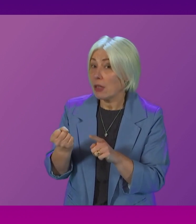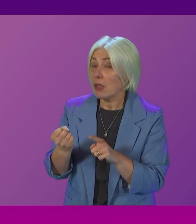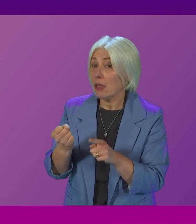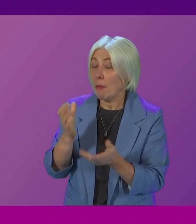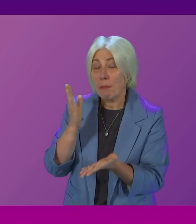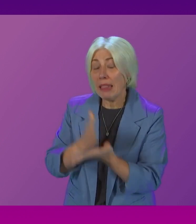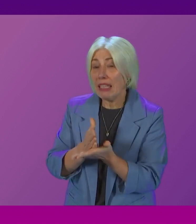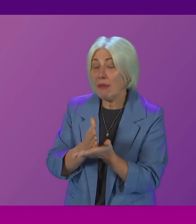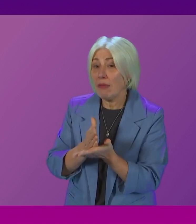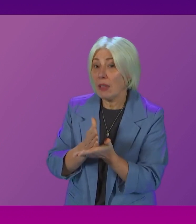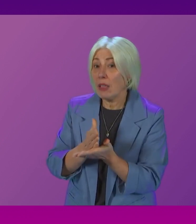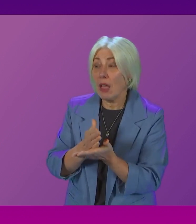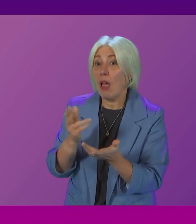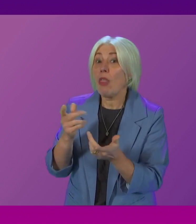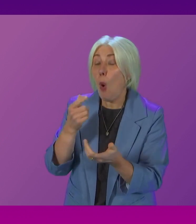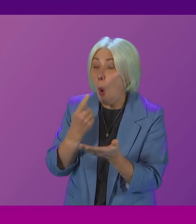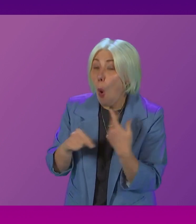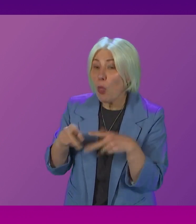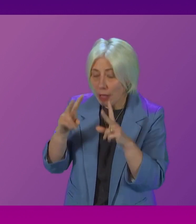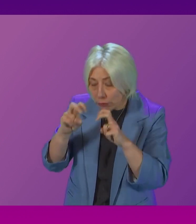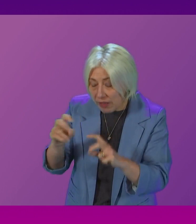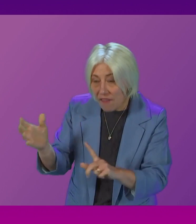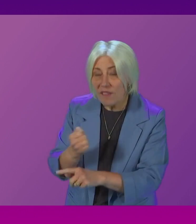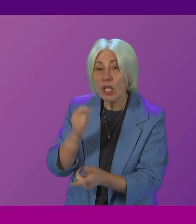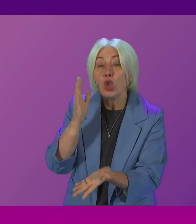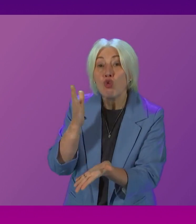the only way to get to the truth and deliver justice for those former patients.